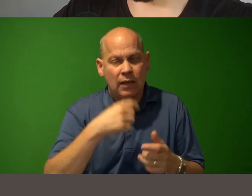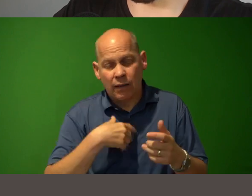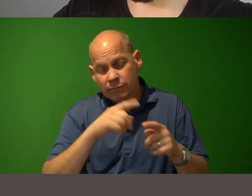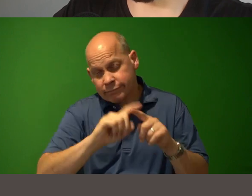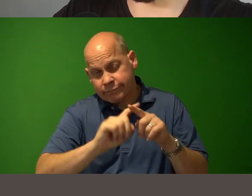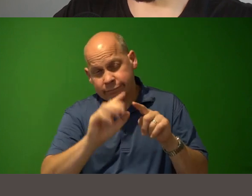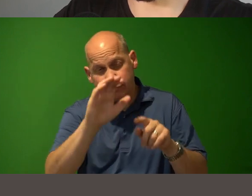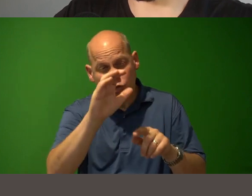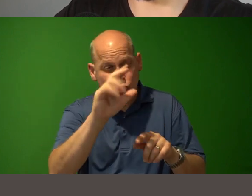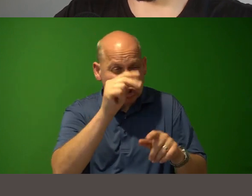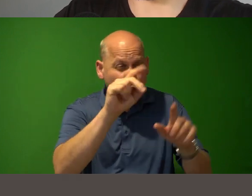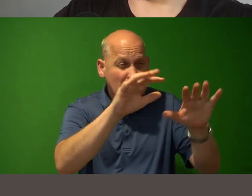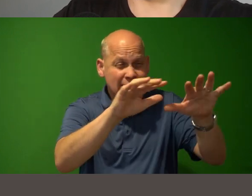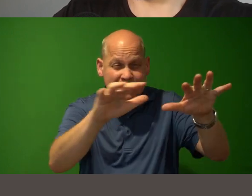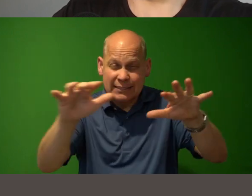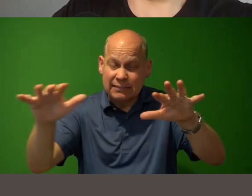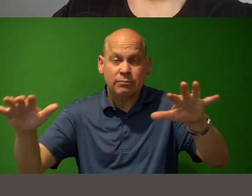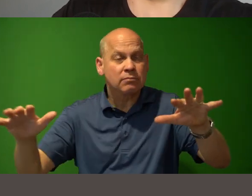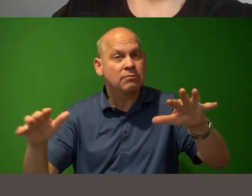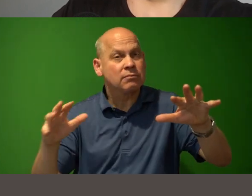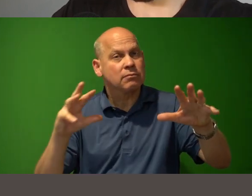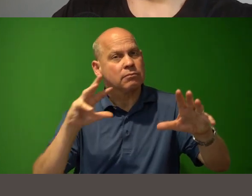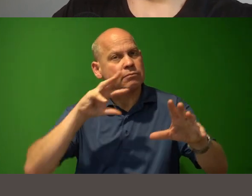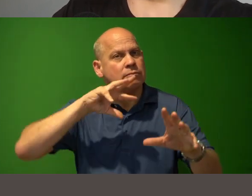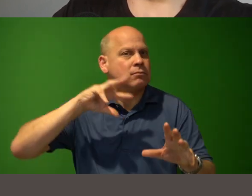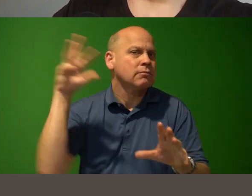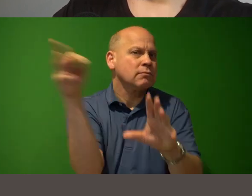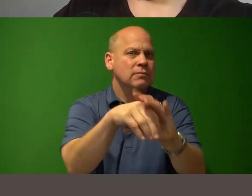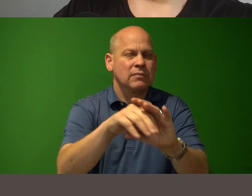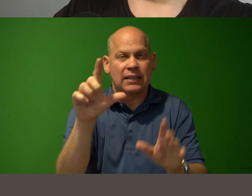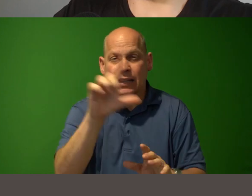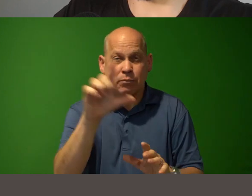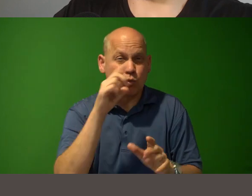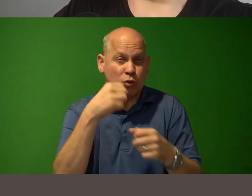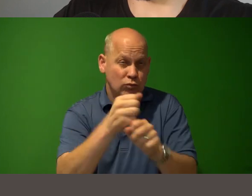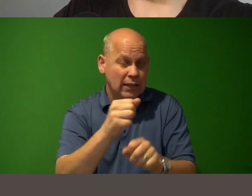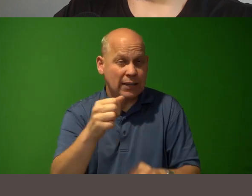and all sorts of other things baked into the library and create these PNGs for you.